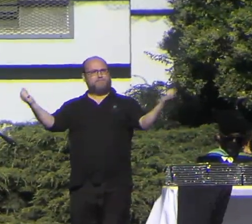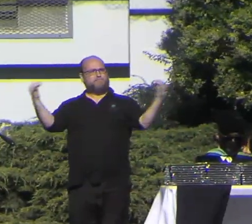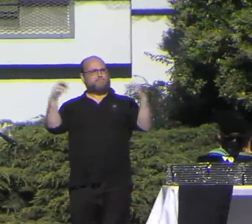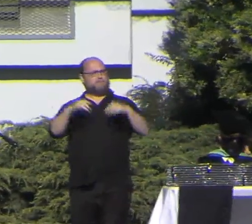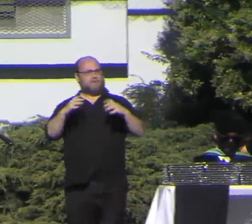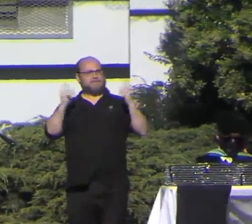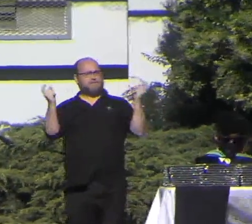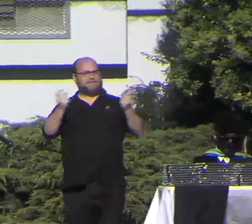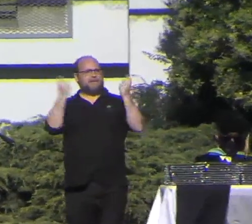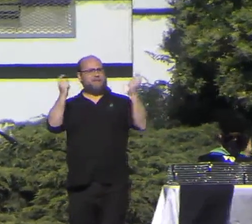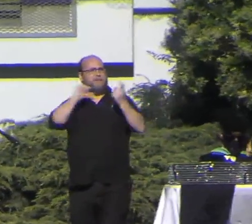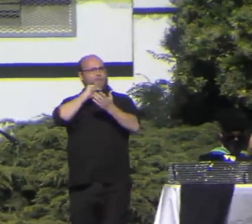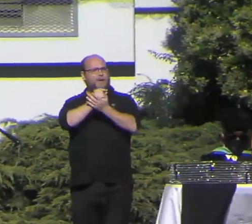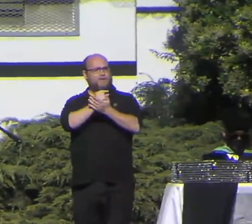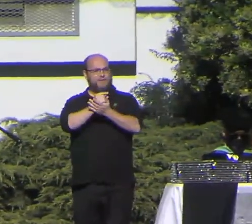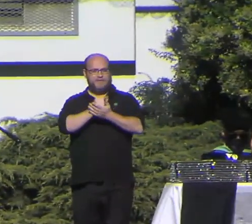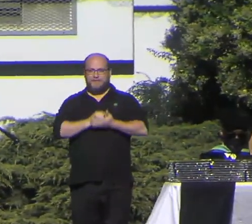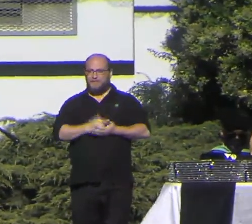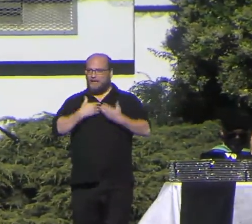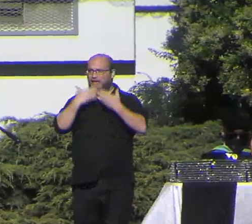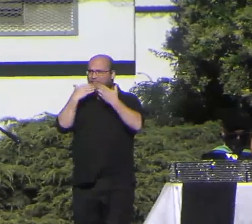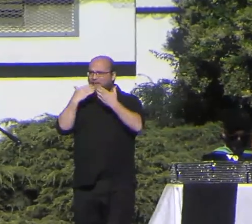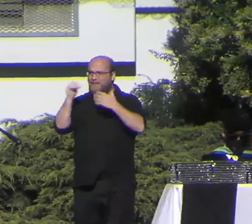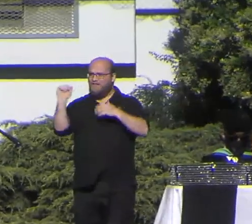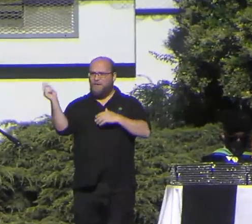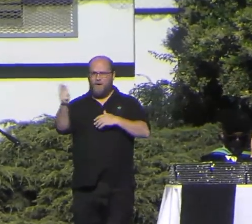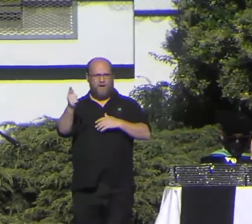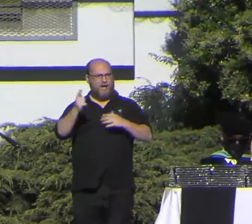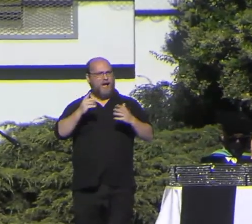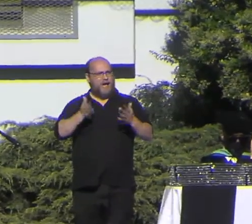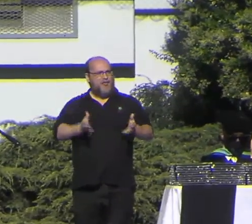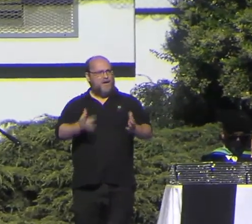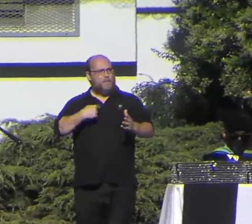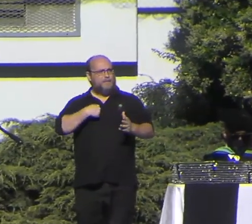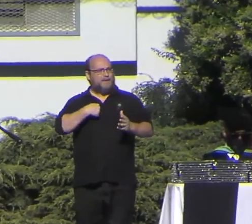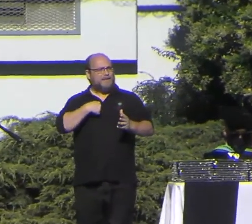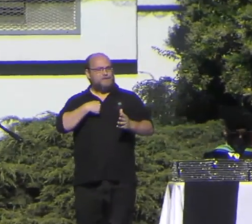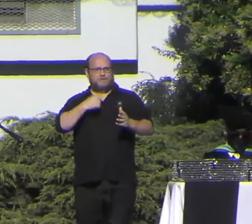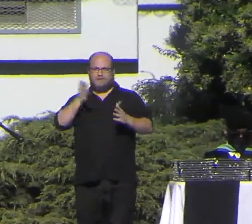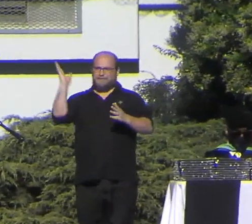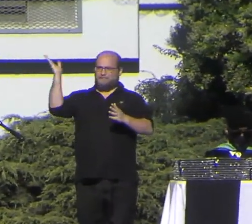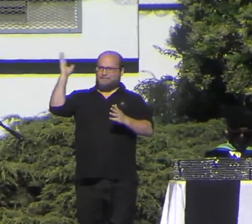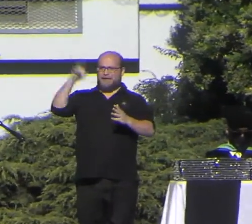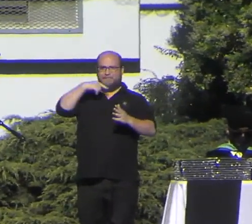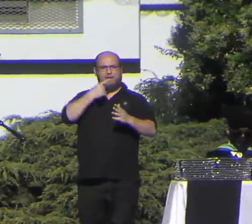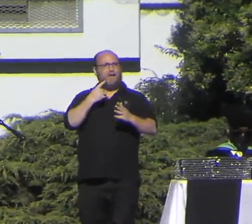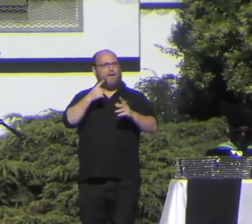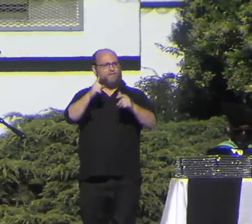I would also like to thank you all for allowing me to speak publicly for the first time in a one and a half years.